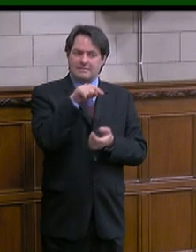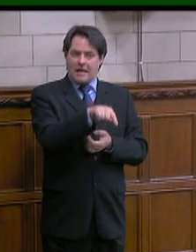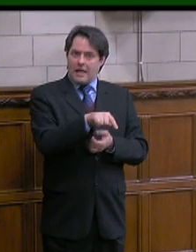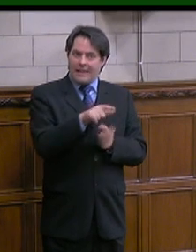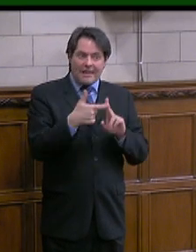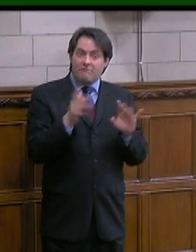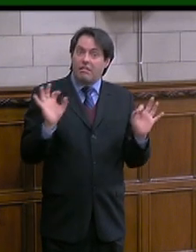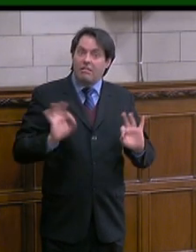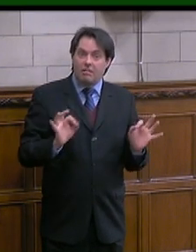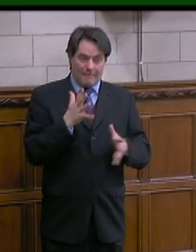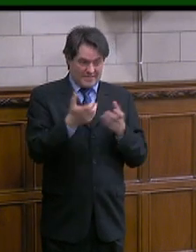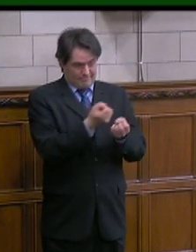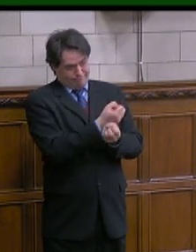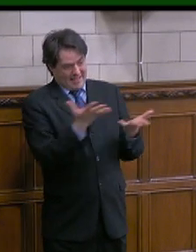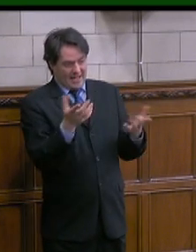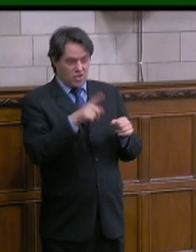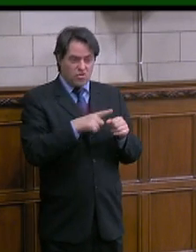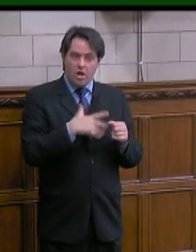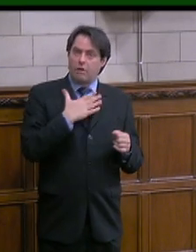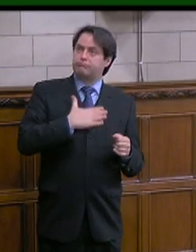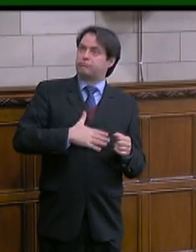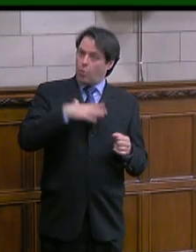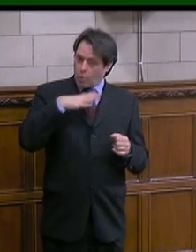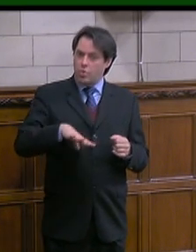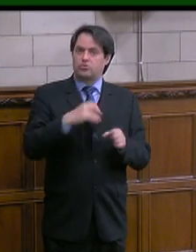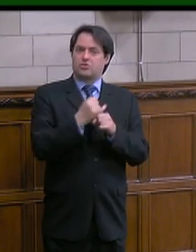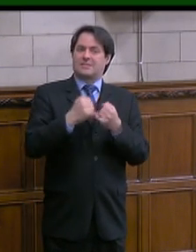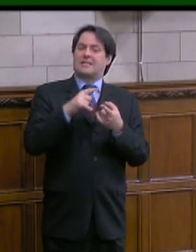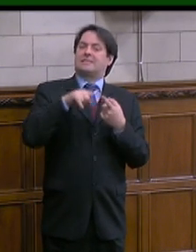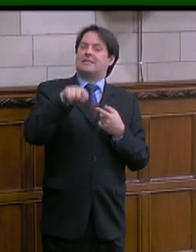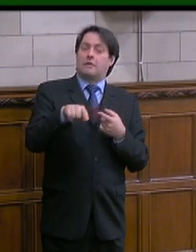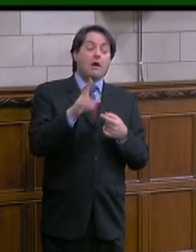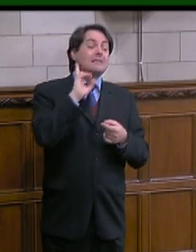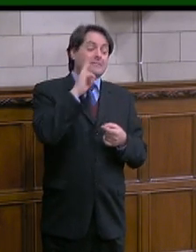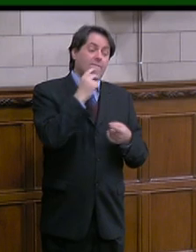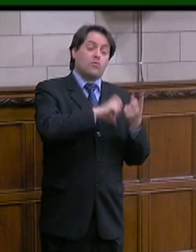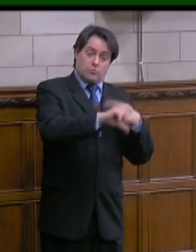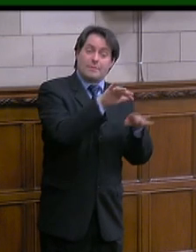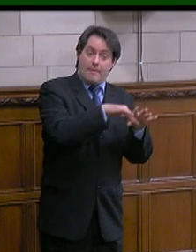a large group of young people—not just those from the deaf community but other children